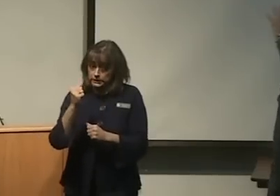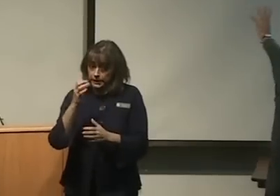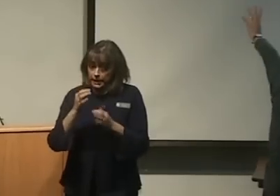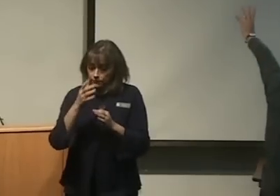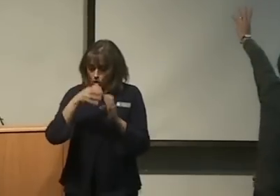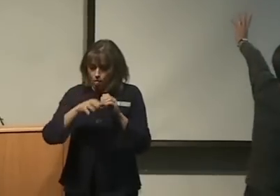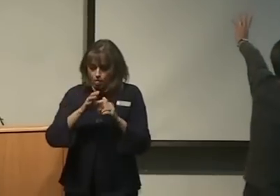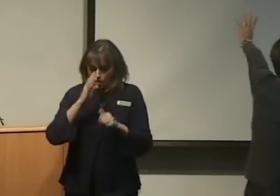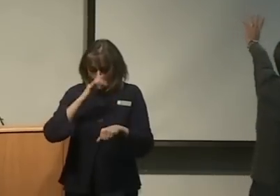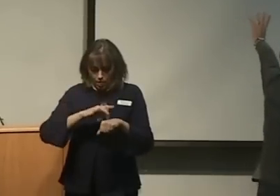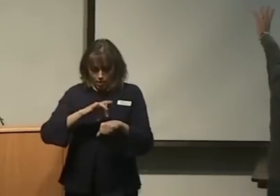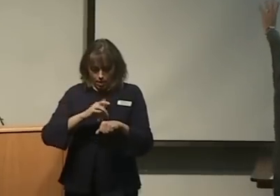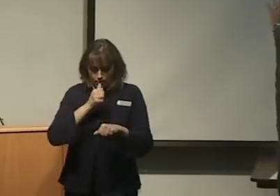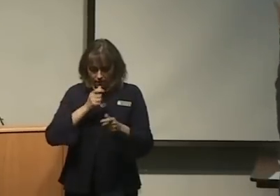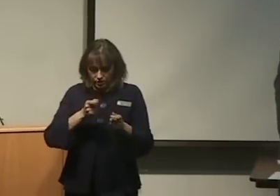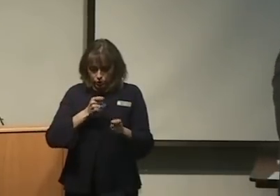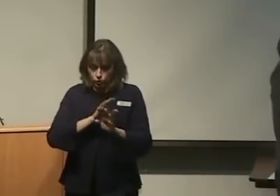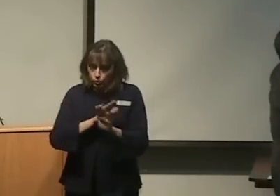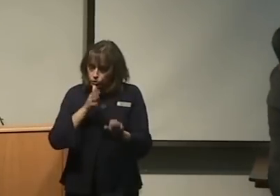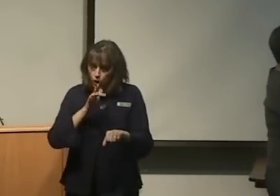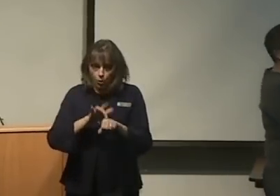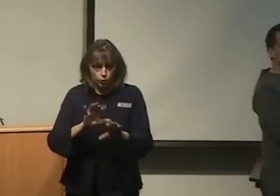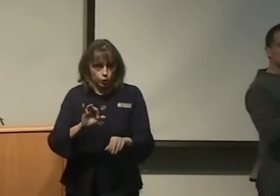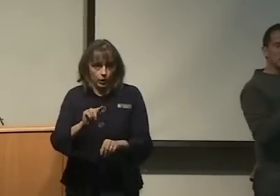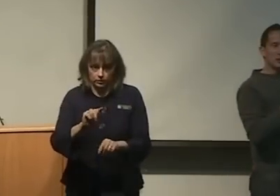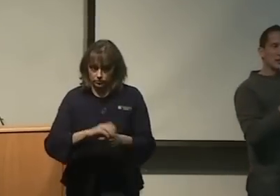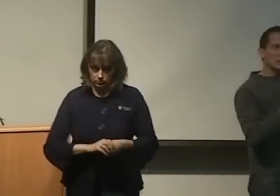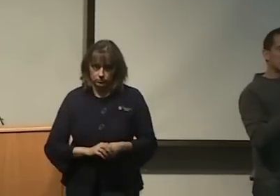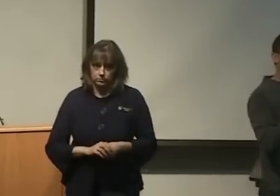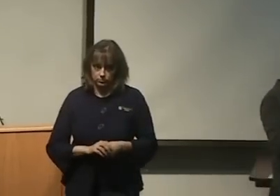But Facebook is better than Black Board for some things.